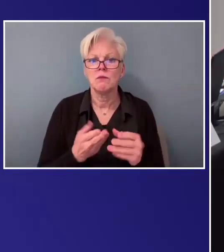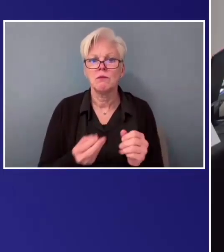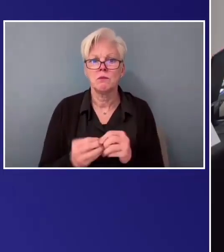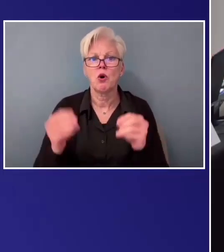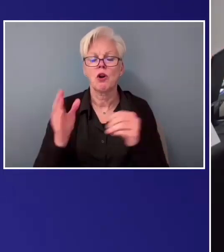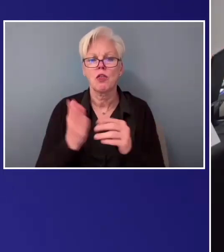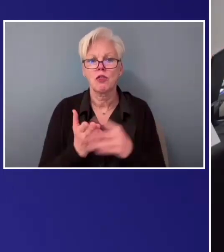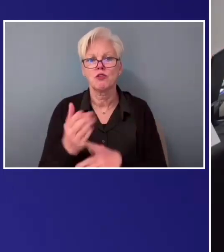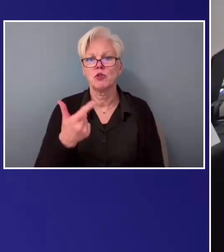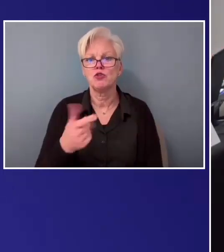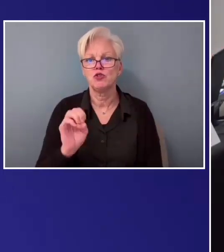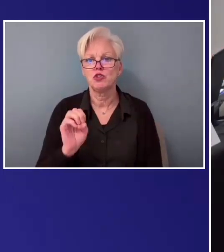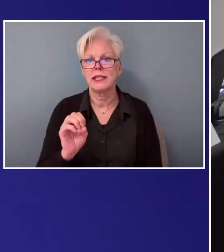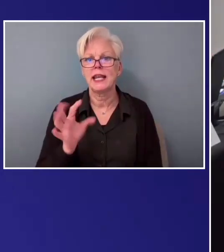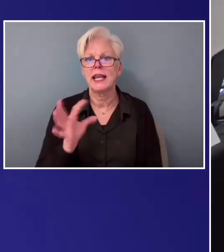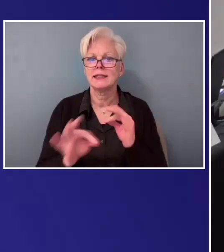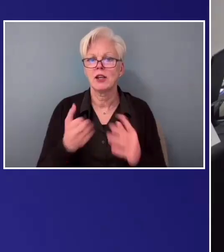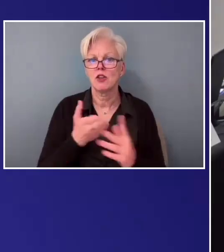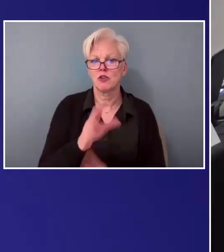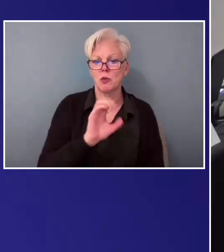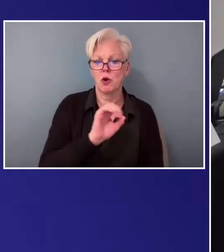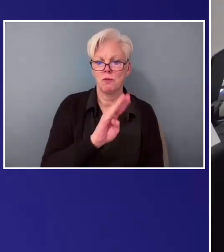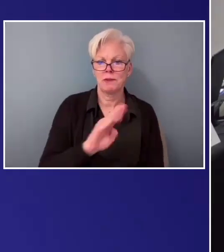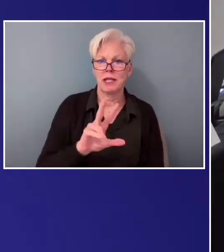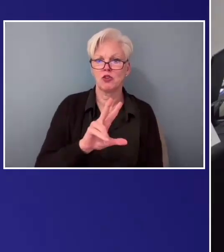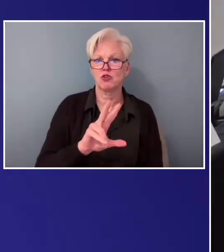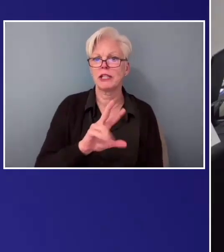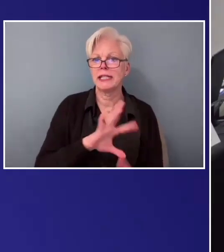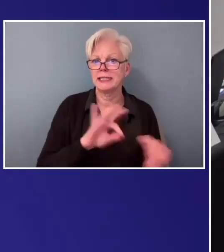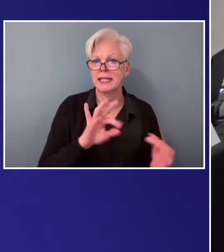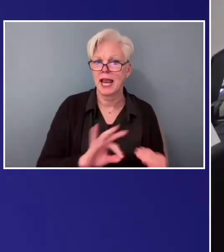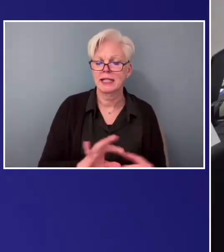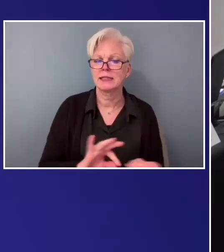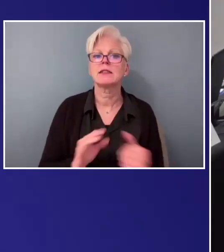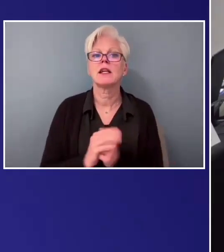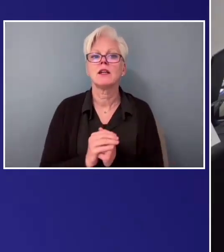rather than through the OB3 text. My concern, if I'm cutting the data